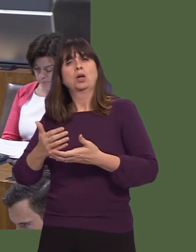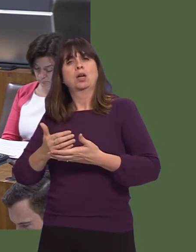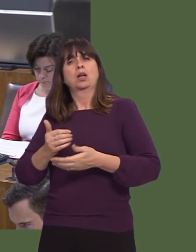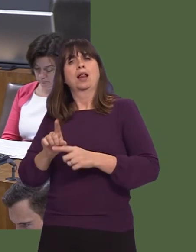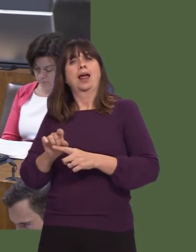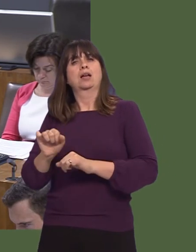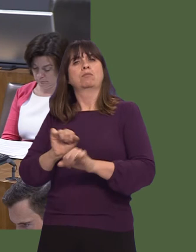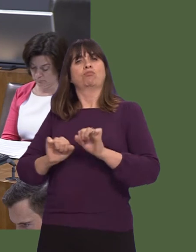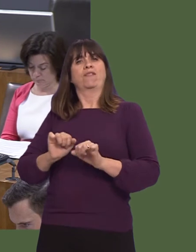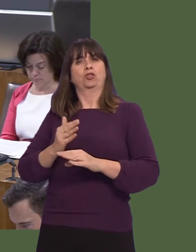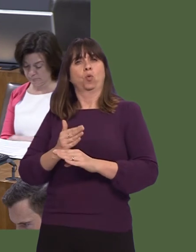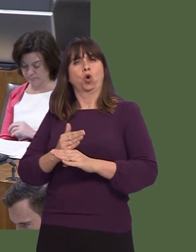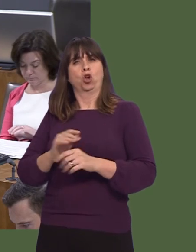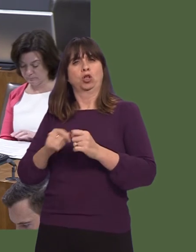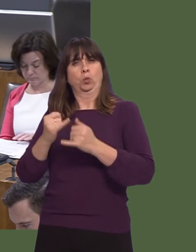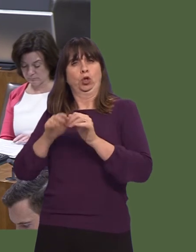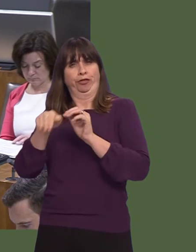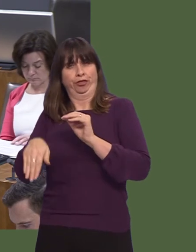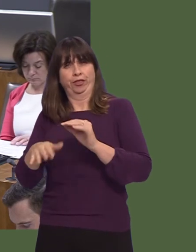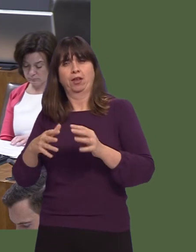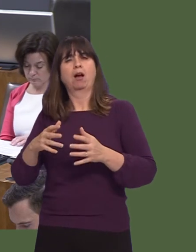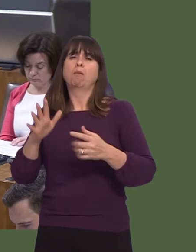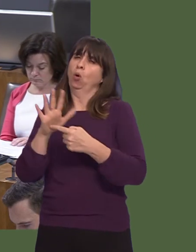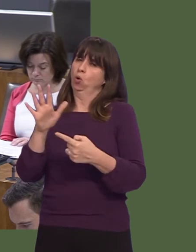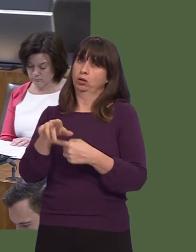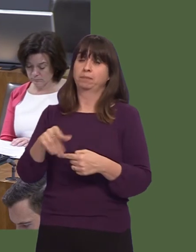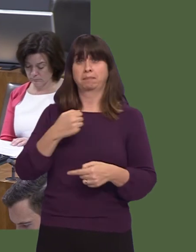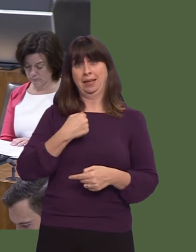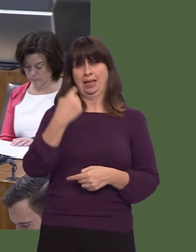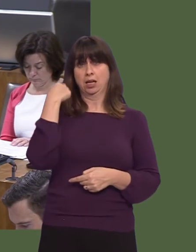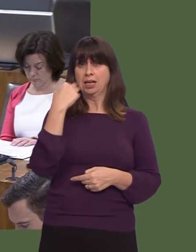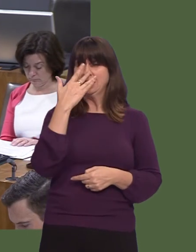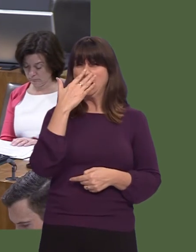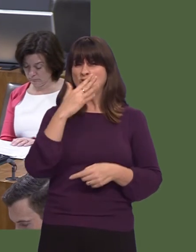Given the pressures that teenagers are underó. When I was a teenager, what happened at school